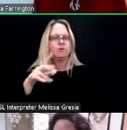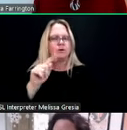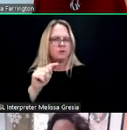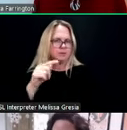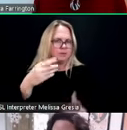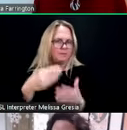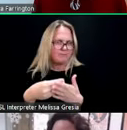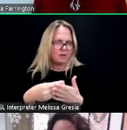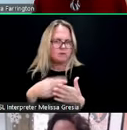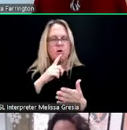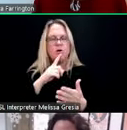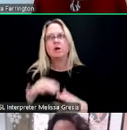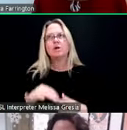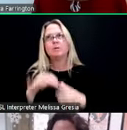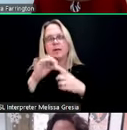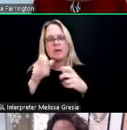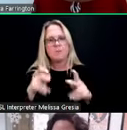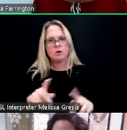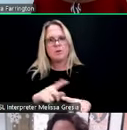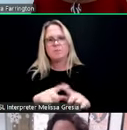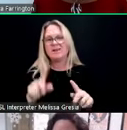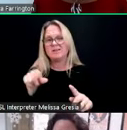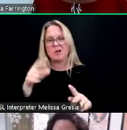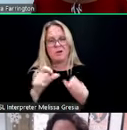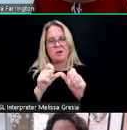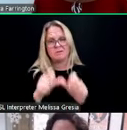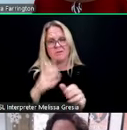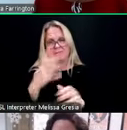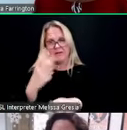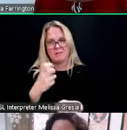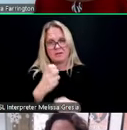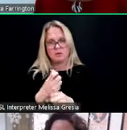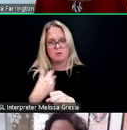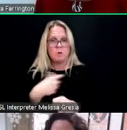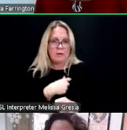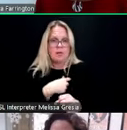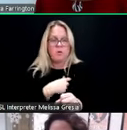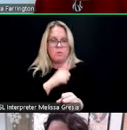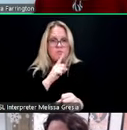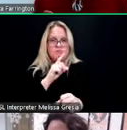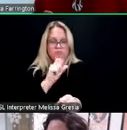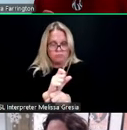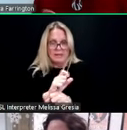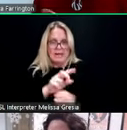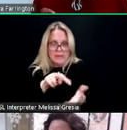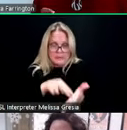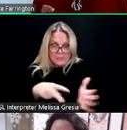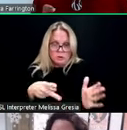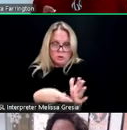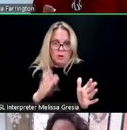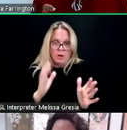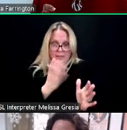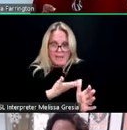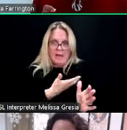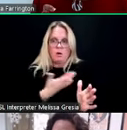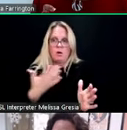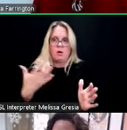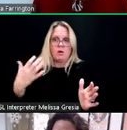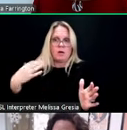opportunity, but it is only for five years. And we were intentional in our application to indicate